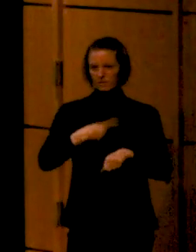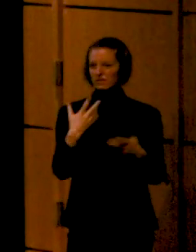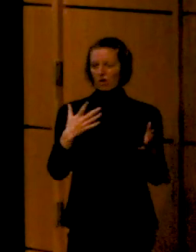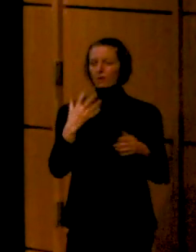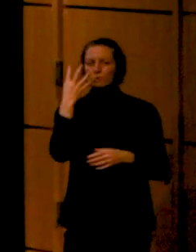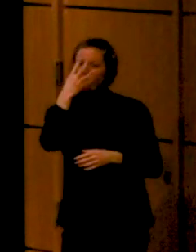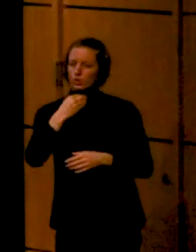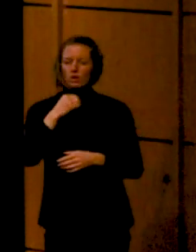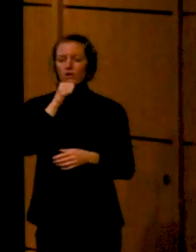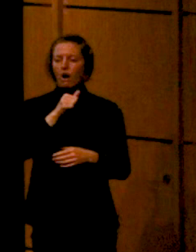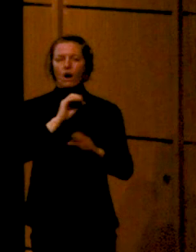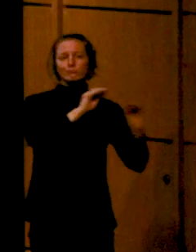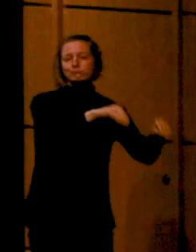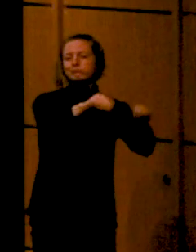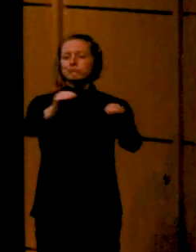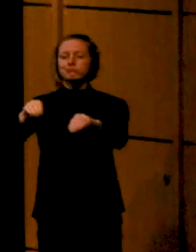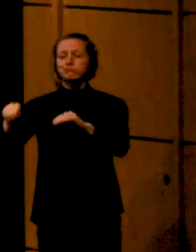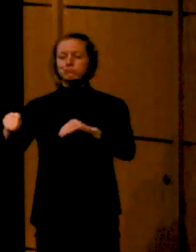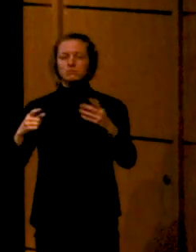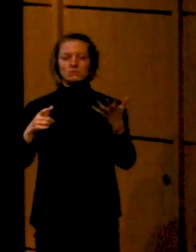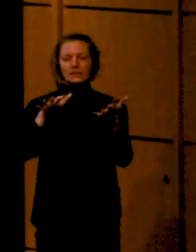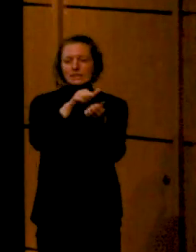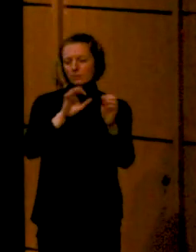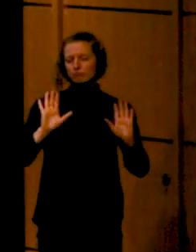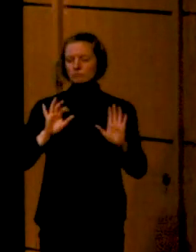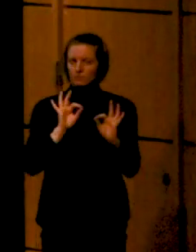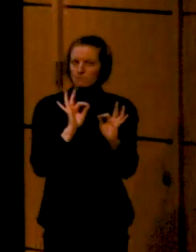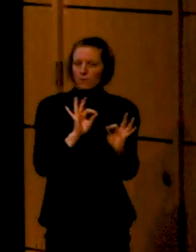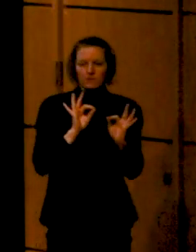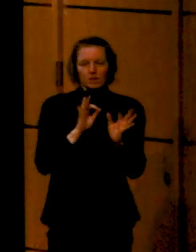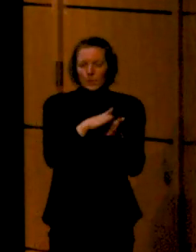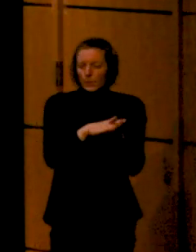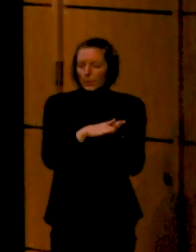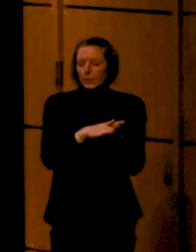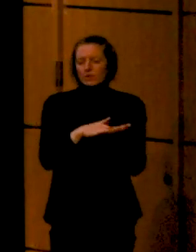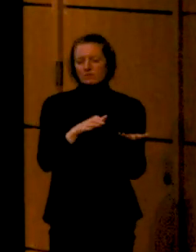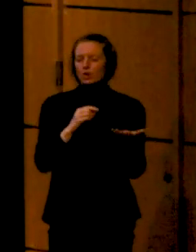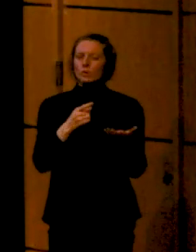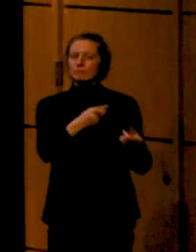And he's been very very generous to us, as well as Gohlke and, and all the other artists